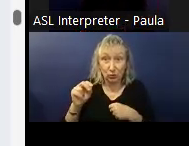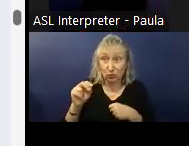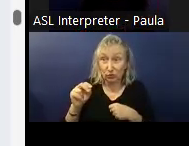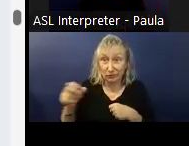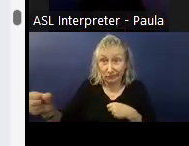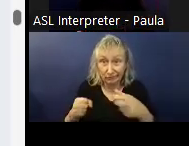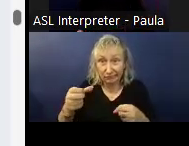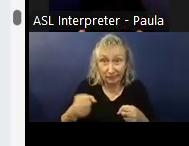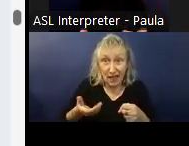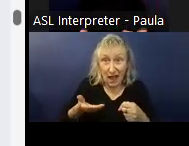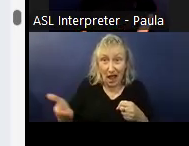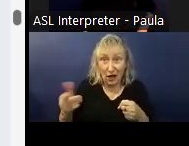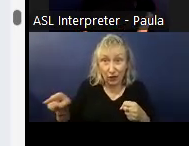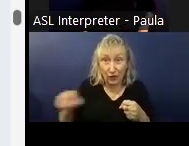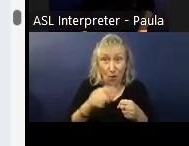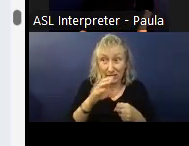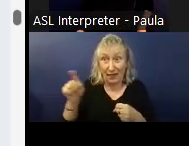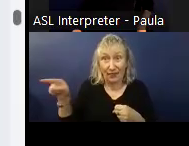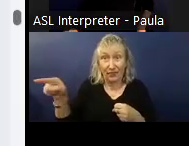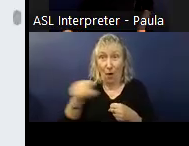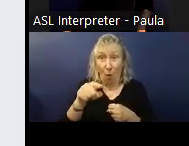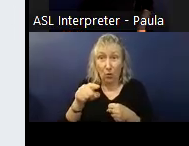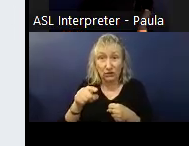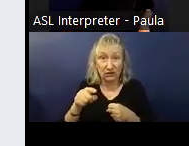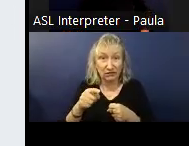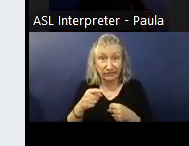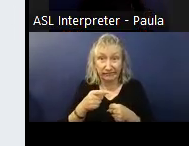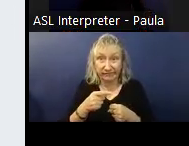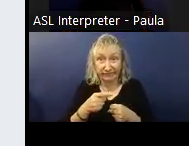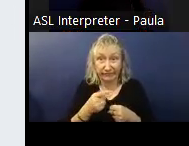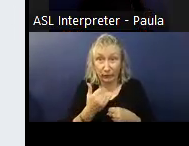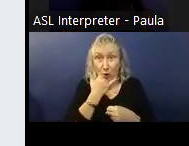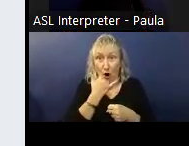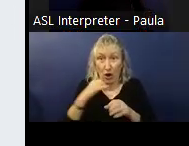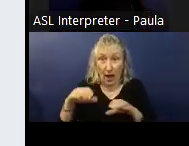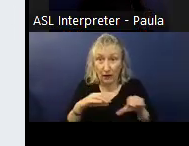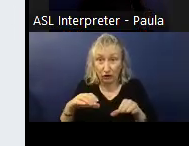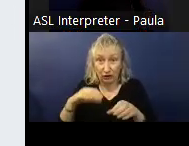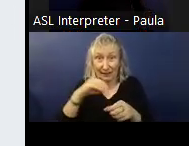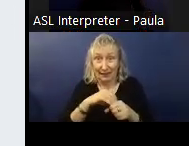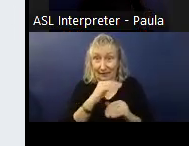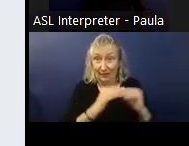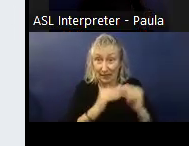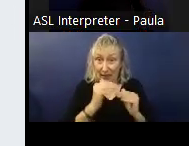they're committing the abuse in a facility. So are you saying you would not be investigating them?